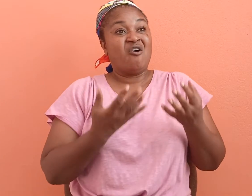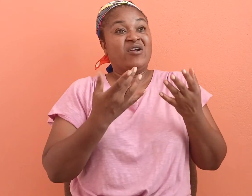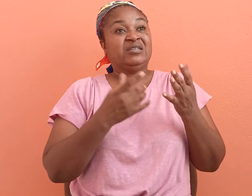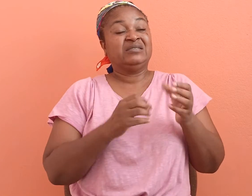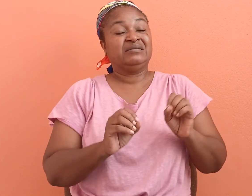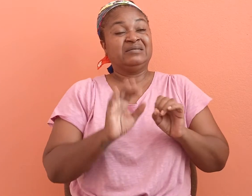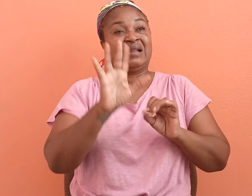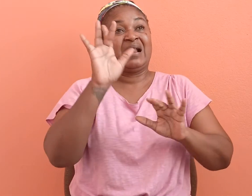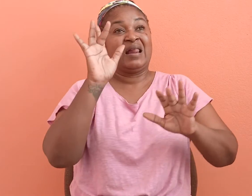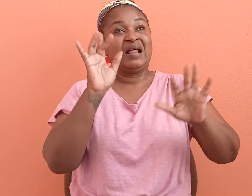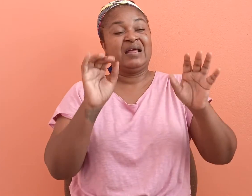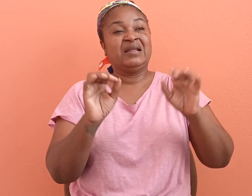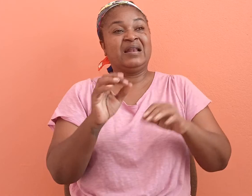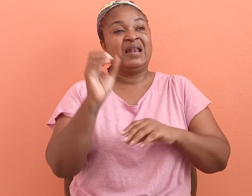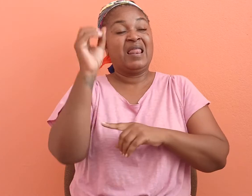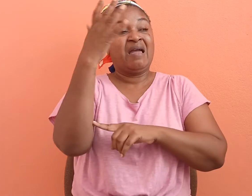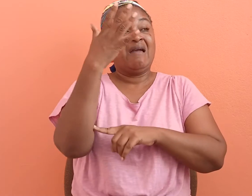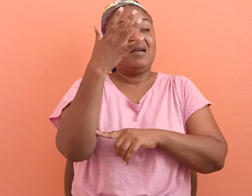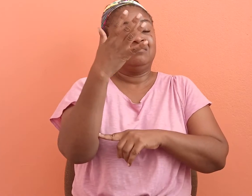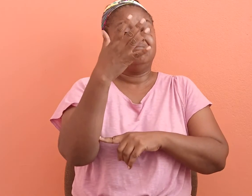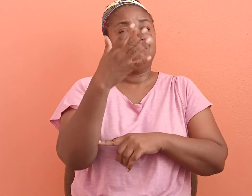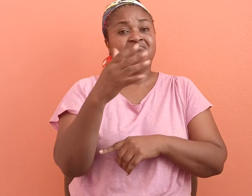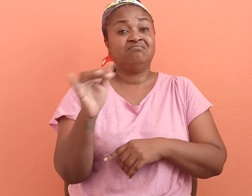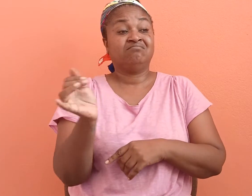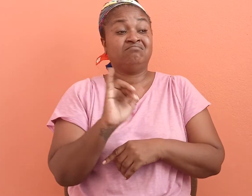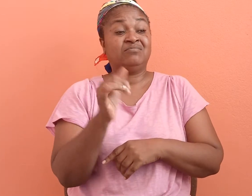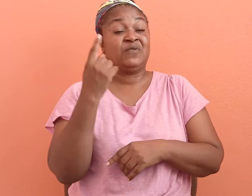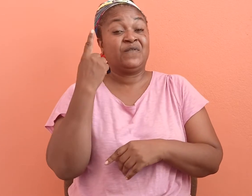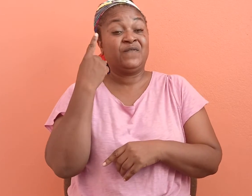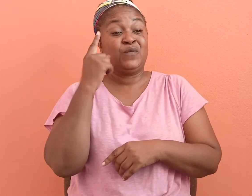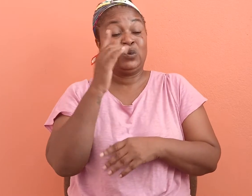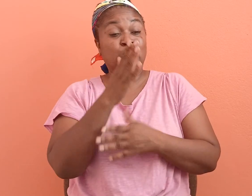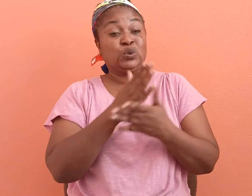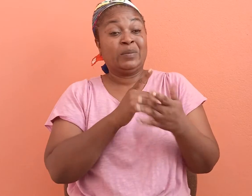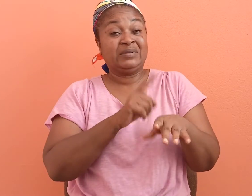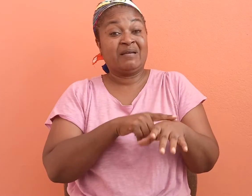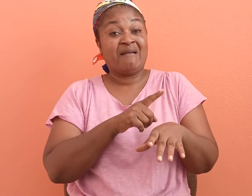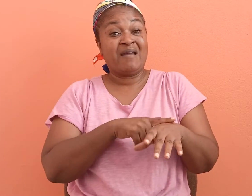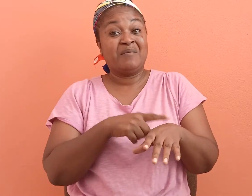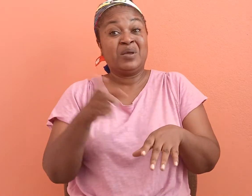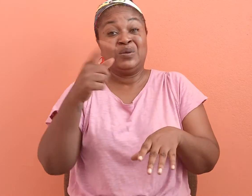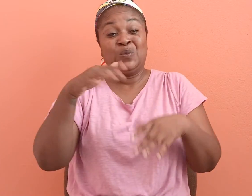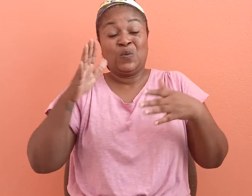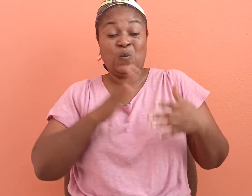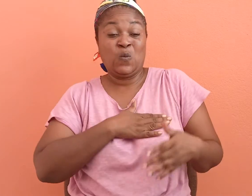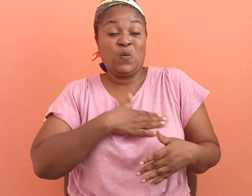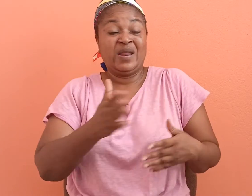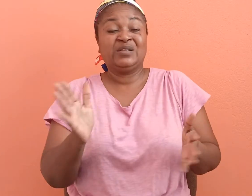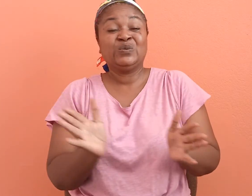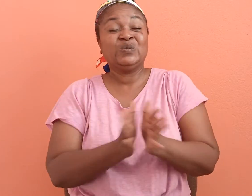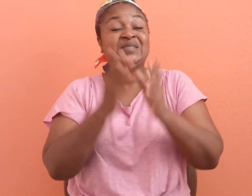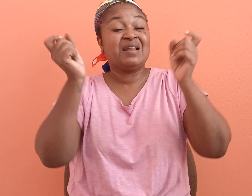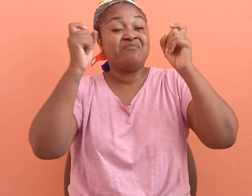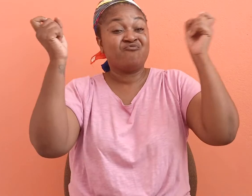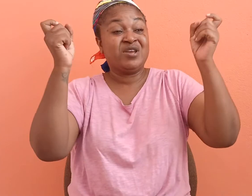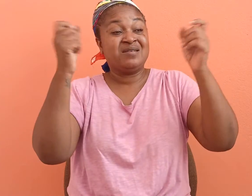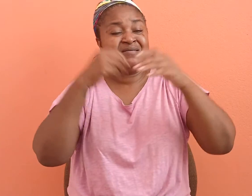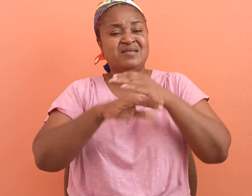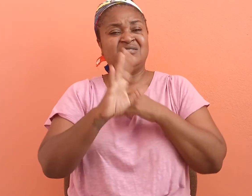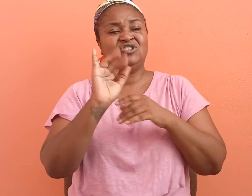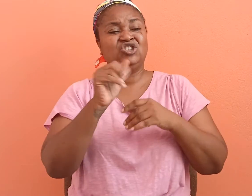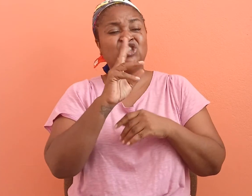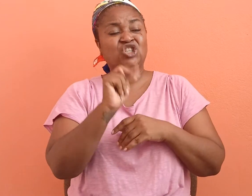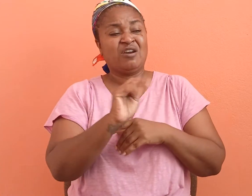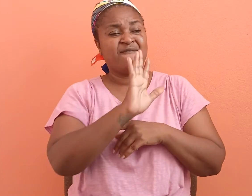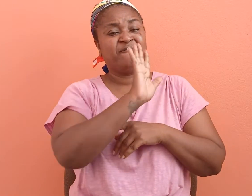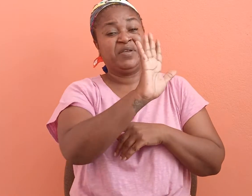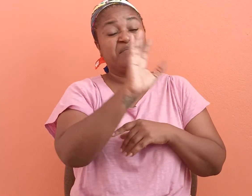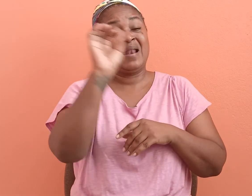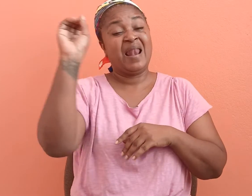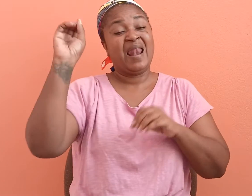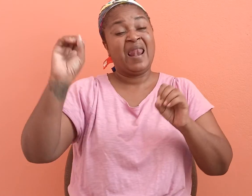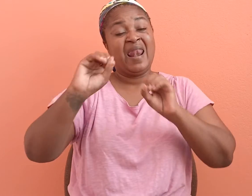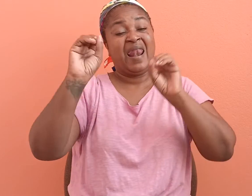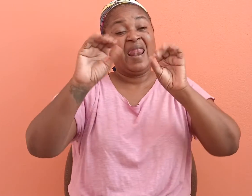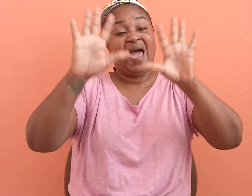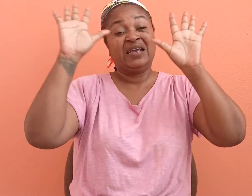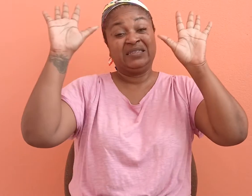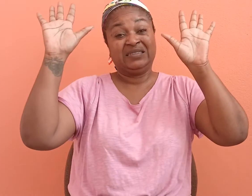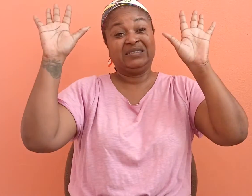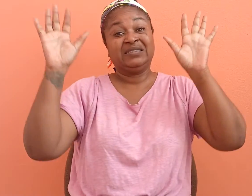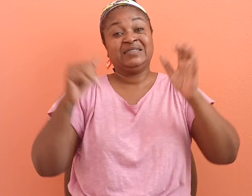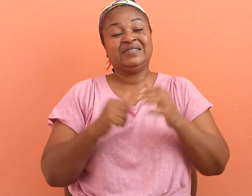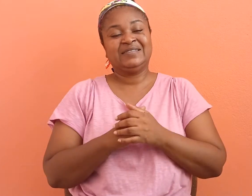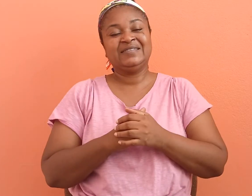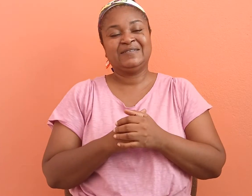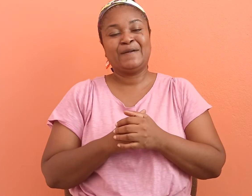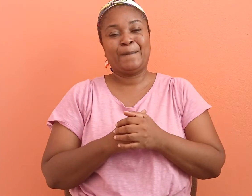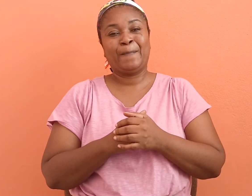and, at least for a while, you were willing to celebrate in his light.